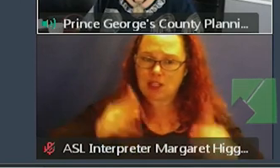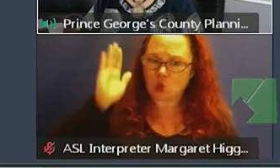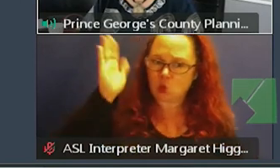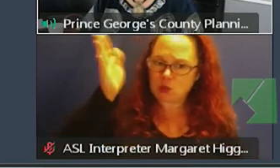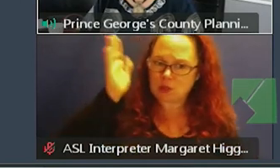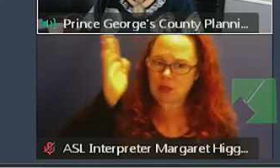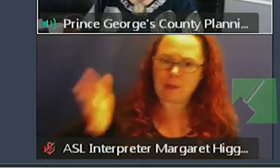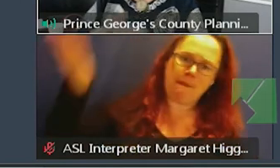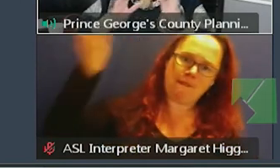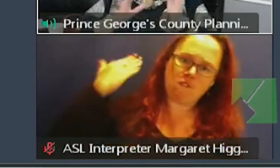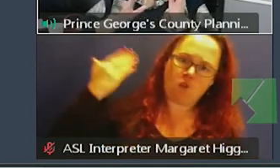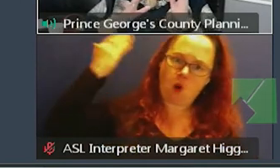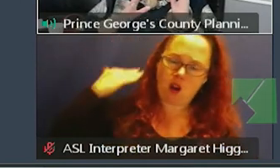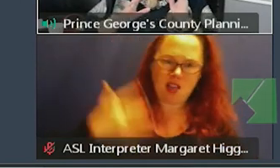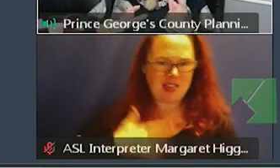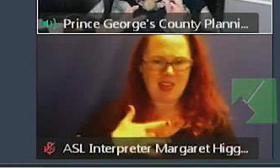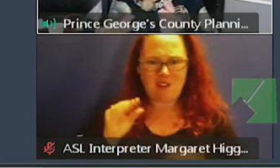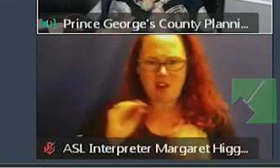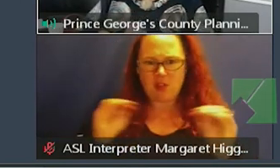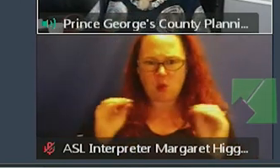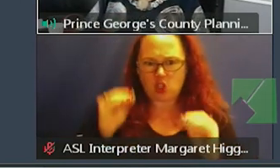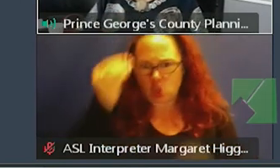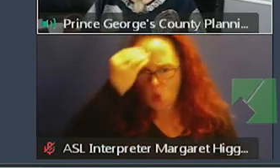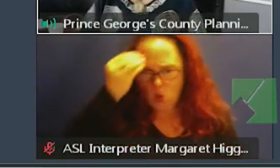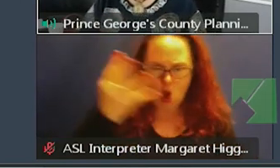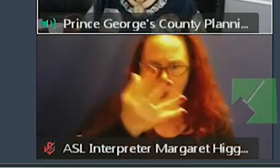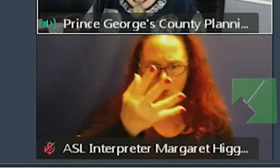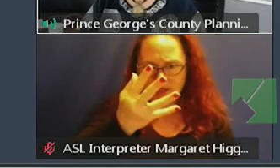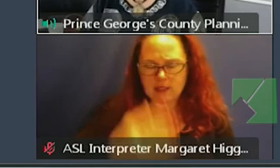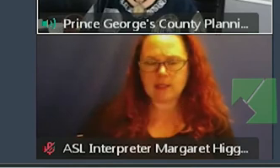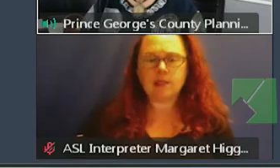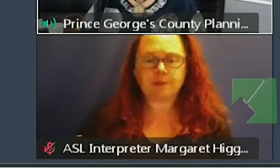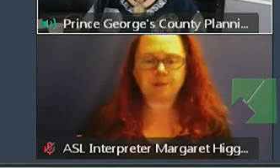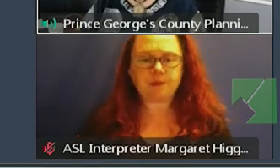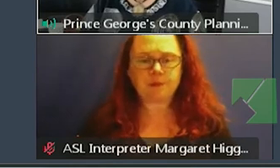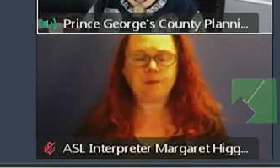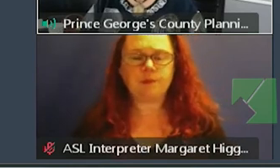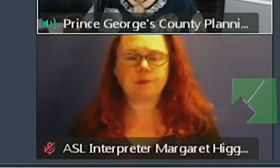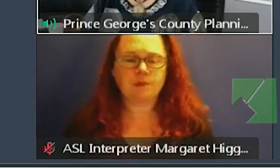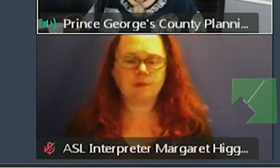even though there are different notice requirements for a mandatory referral. So at a minimum.